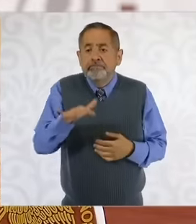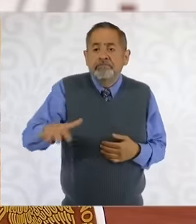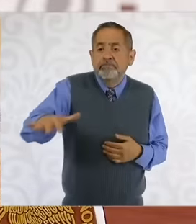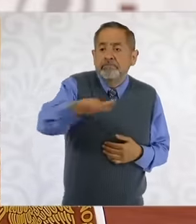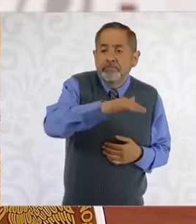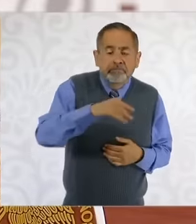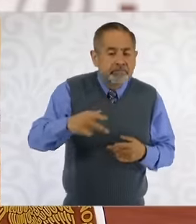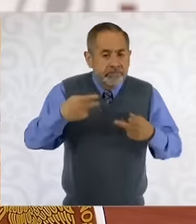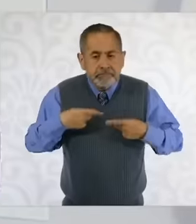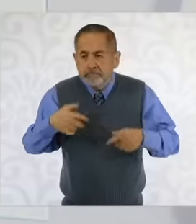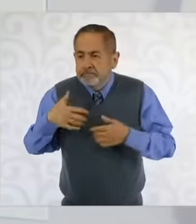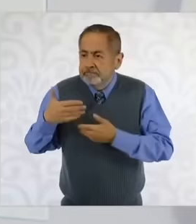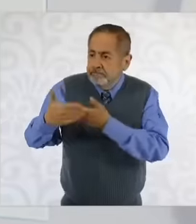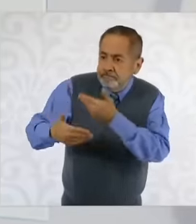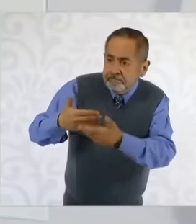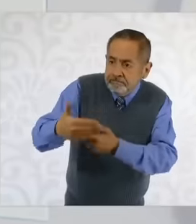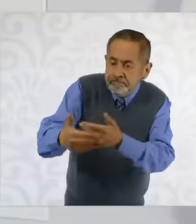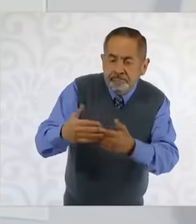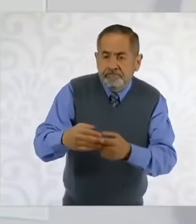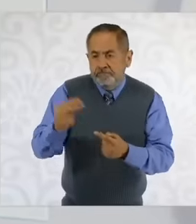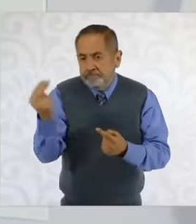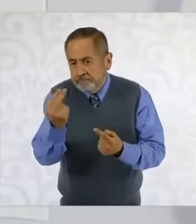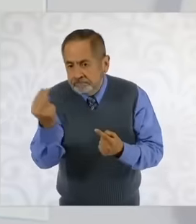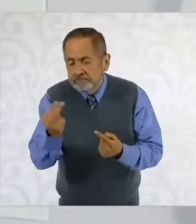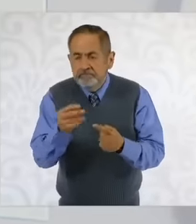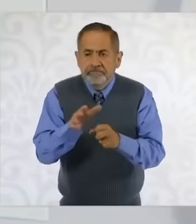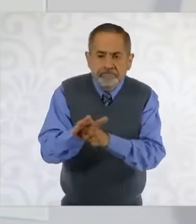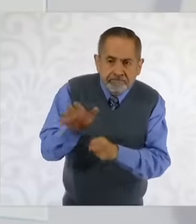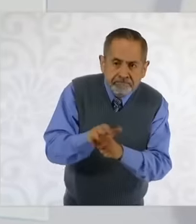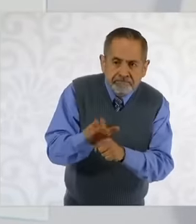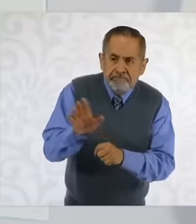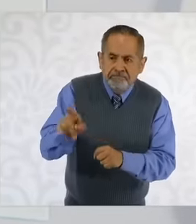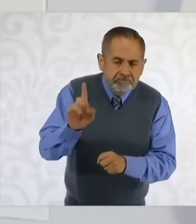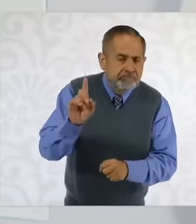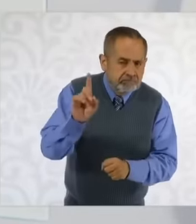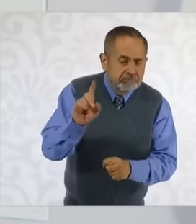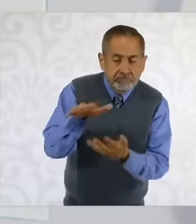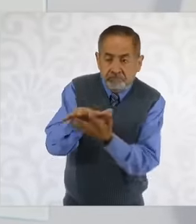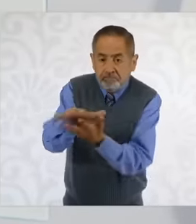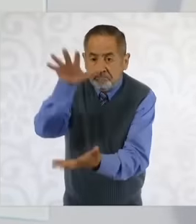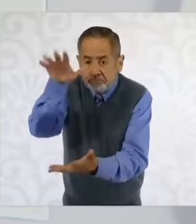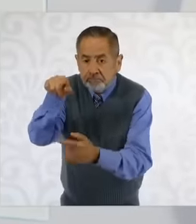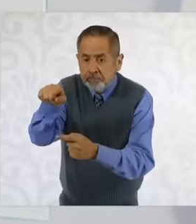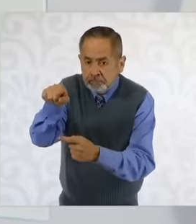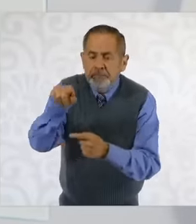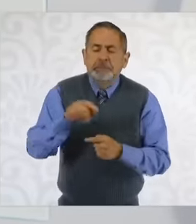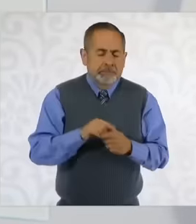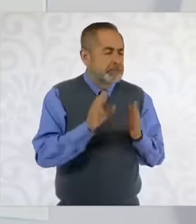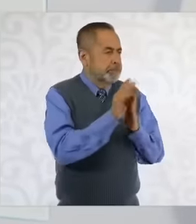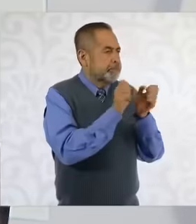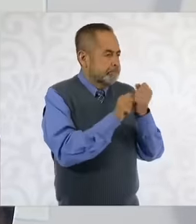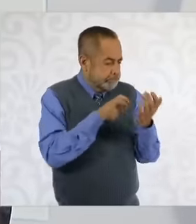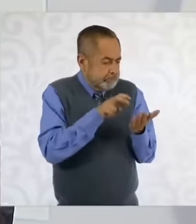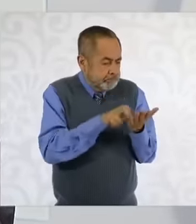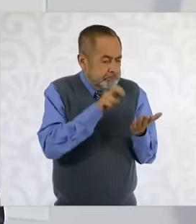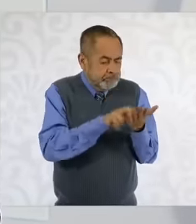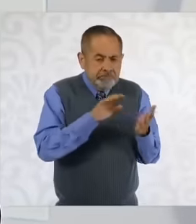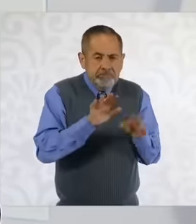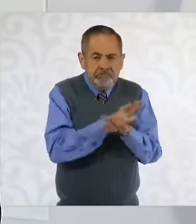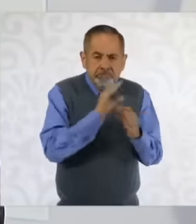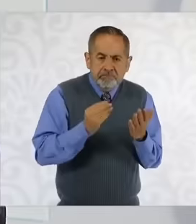above all with the imperative demands of the popular majorities of the country and this idea that